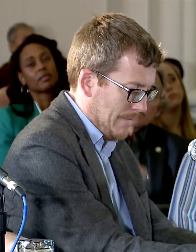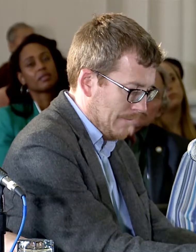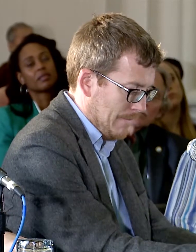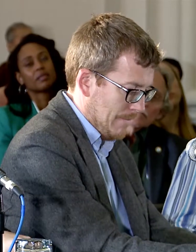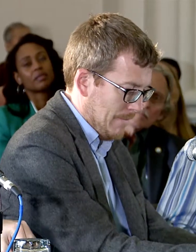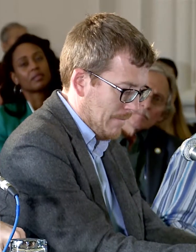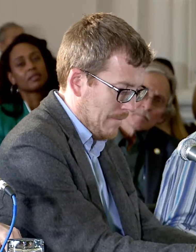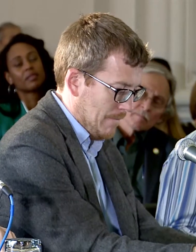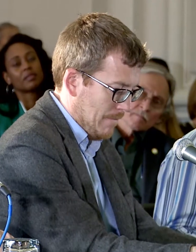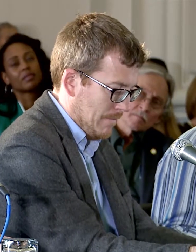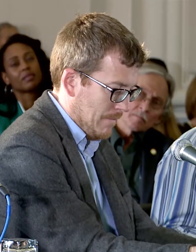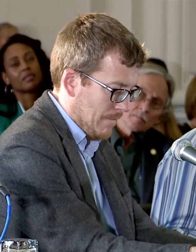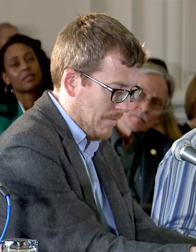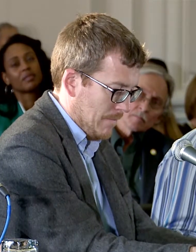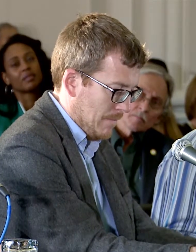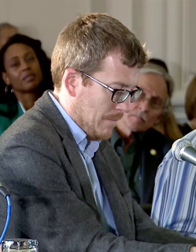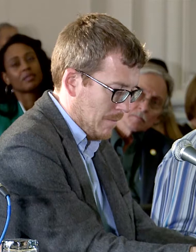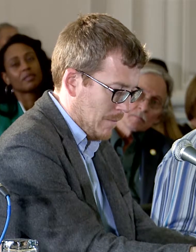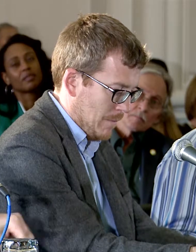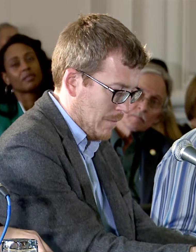your position around bioplastics as we went